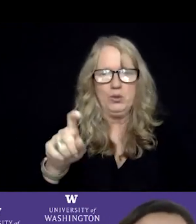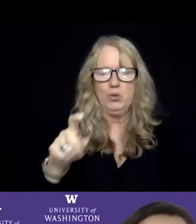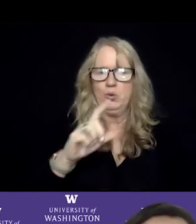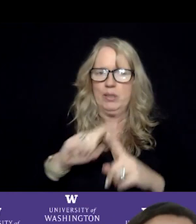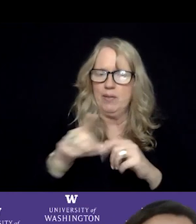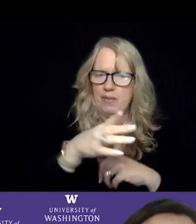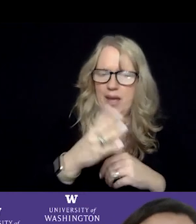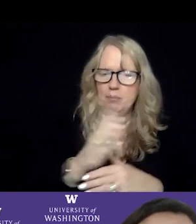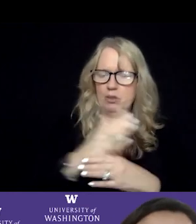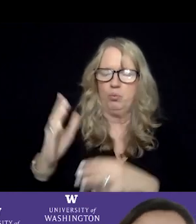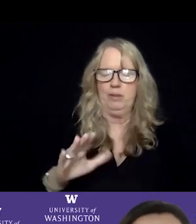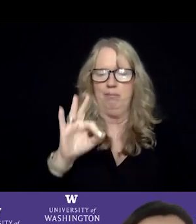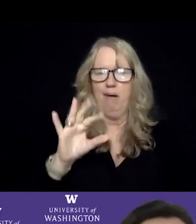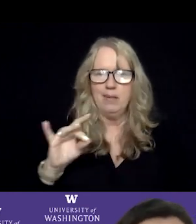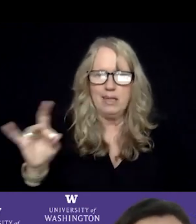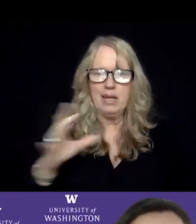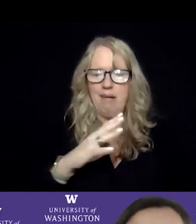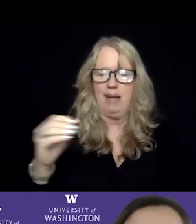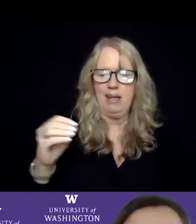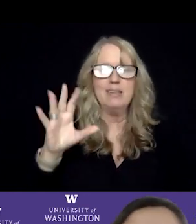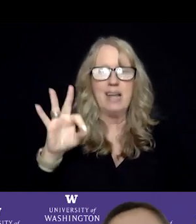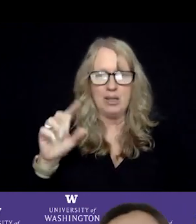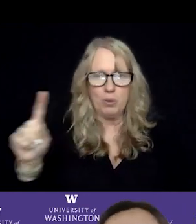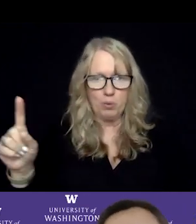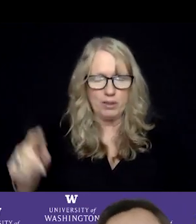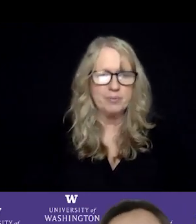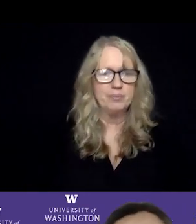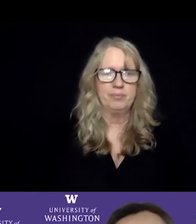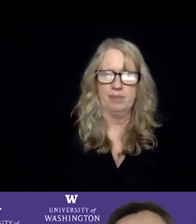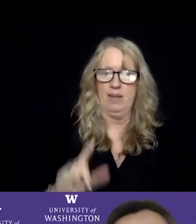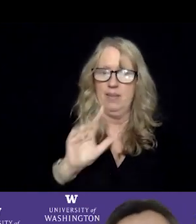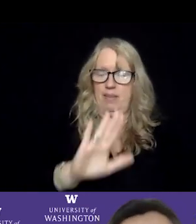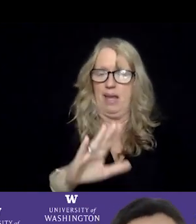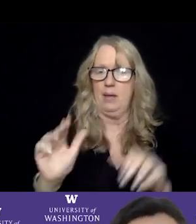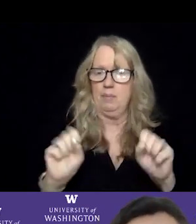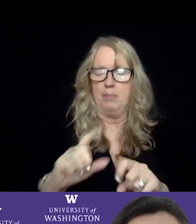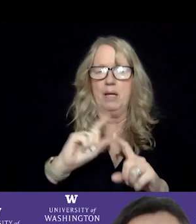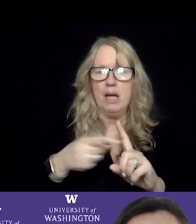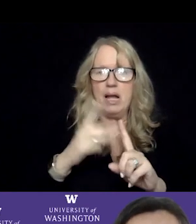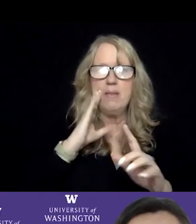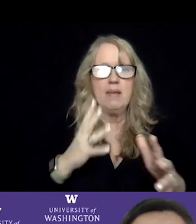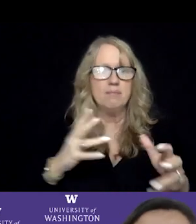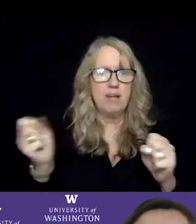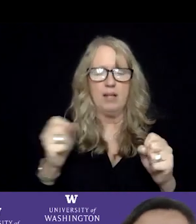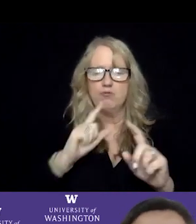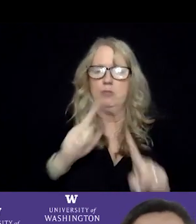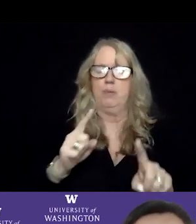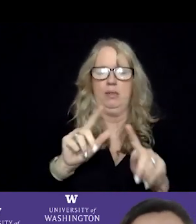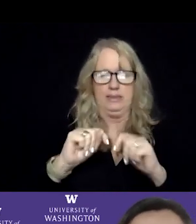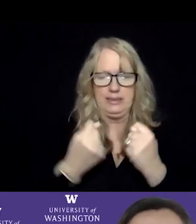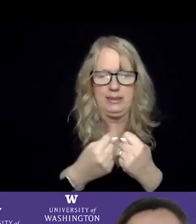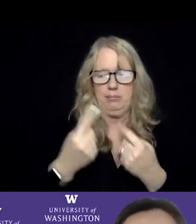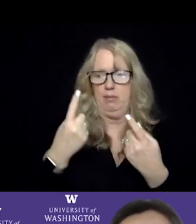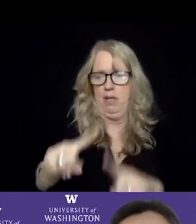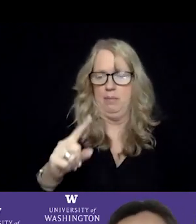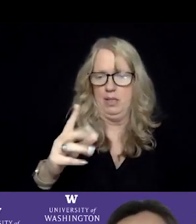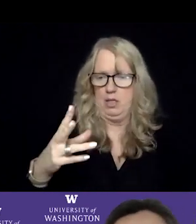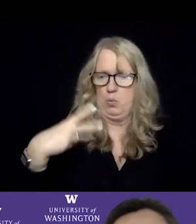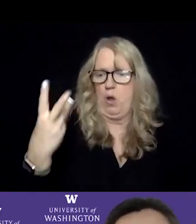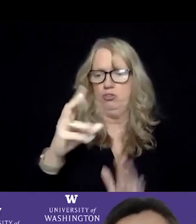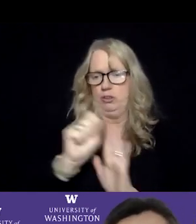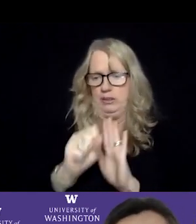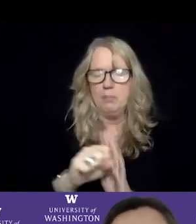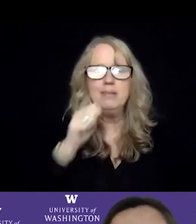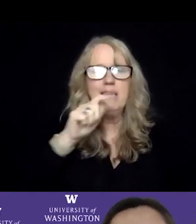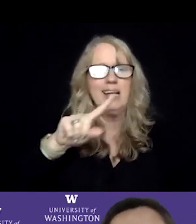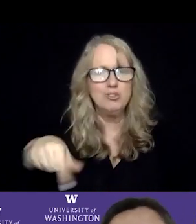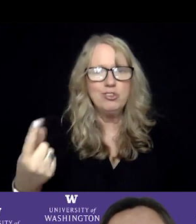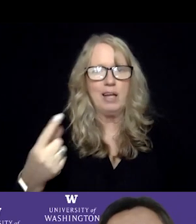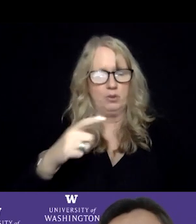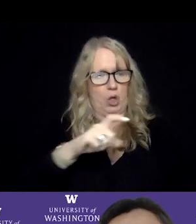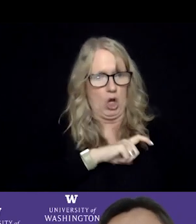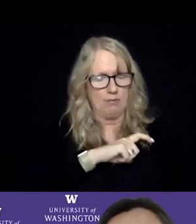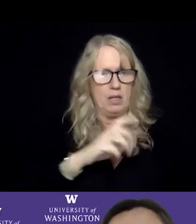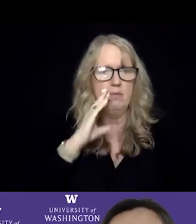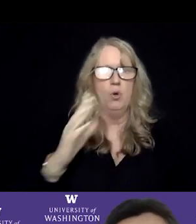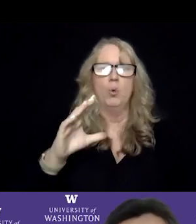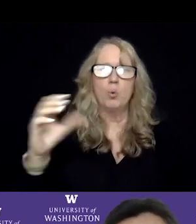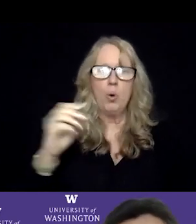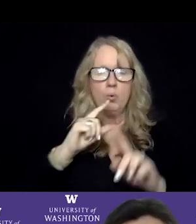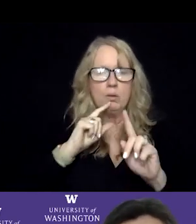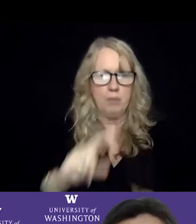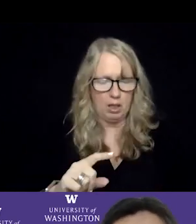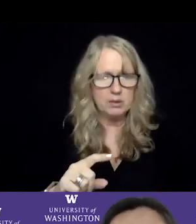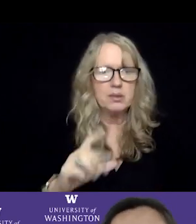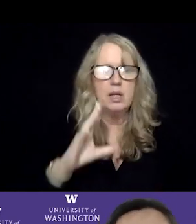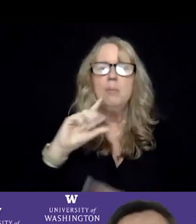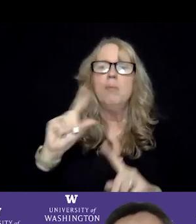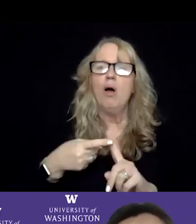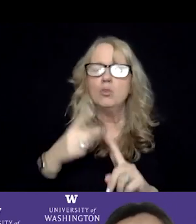BETWEEN 911 AND 988. AND, OF COURSE,